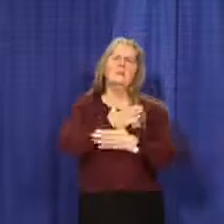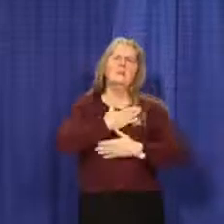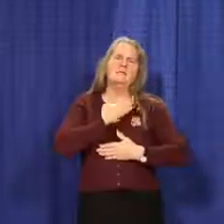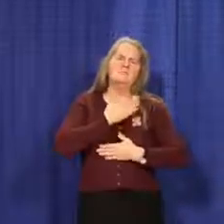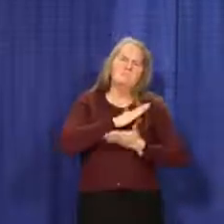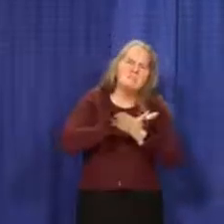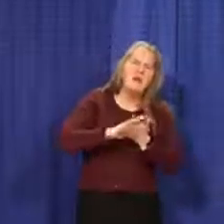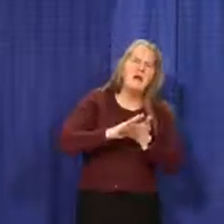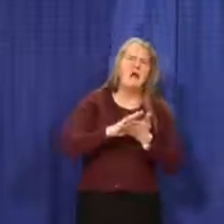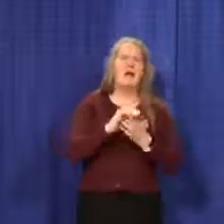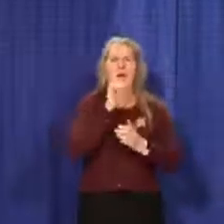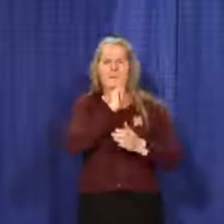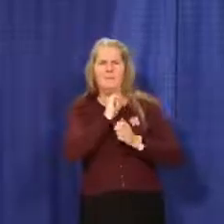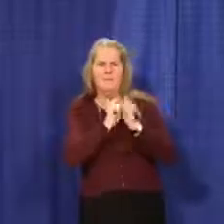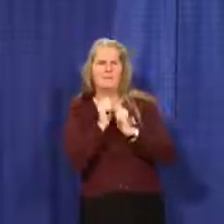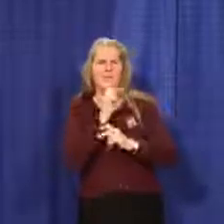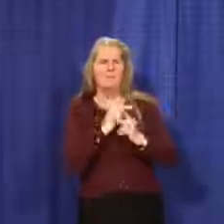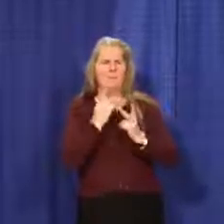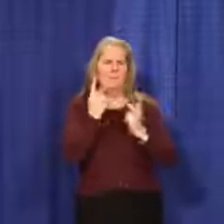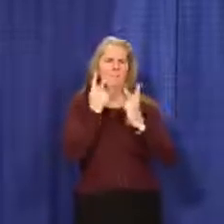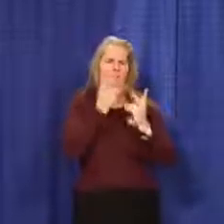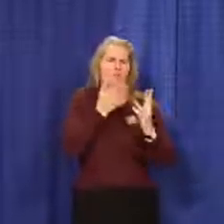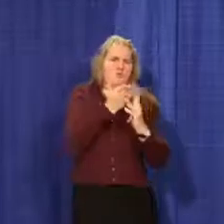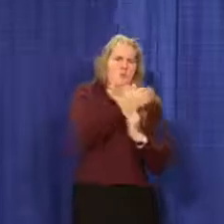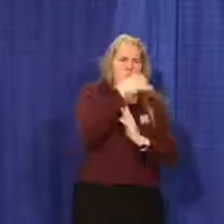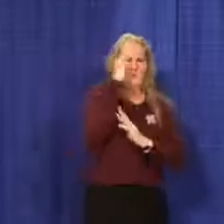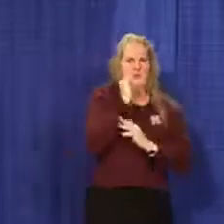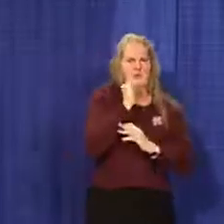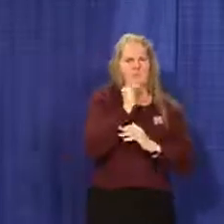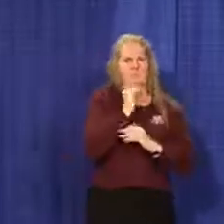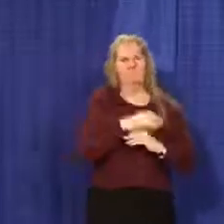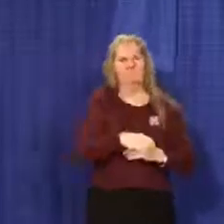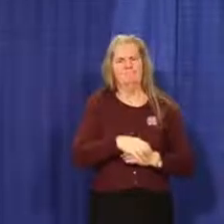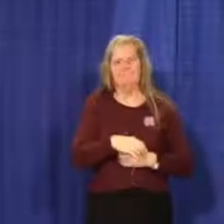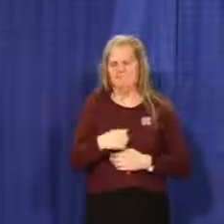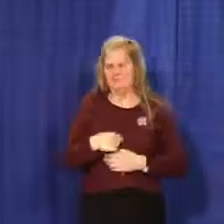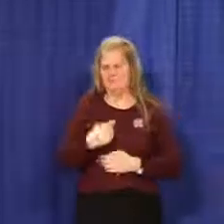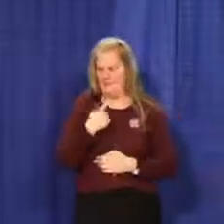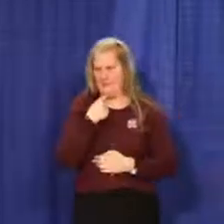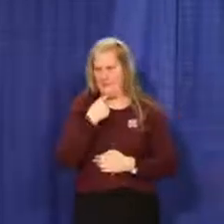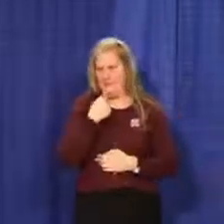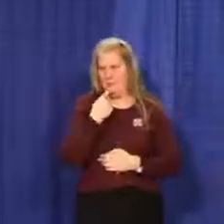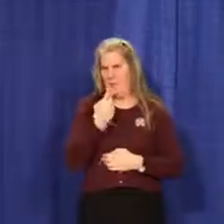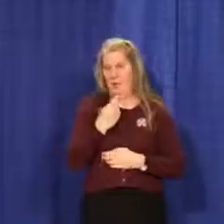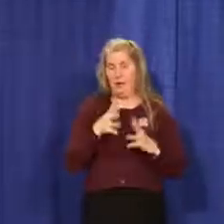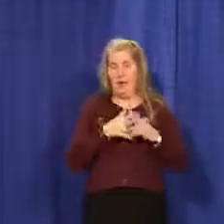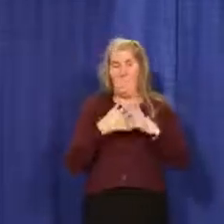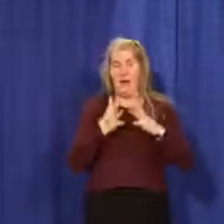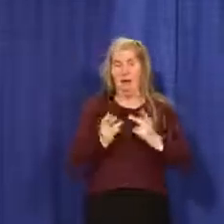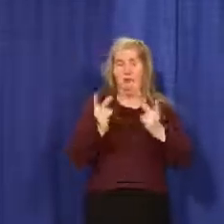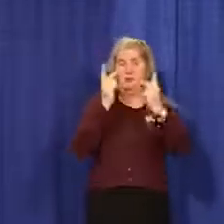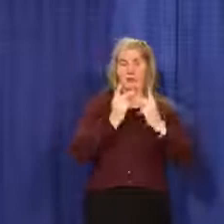also of visitors fodder entering into our territory. I was very disappointed to hear of the American travellers who